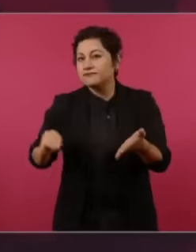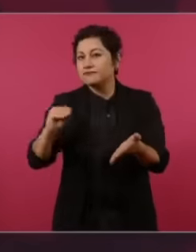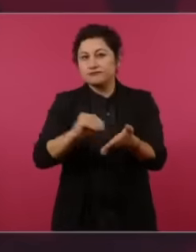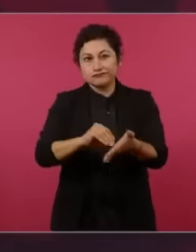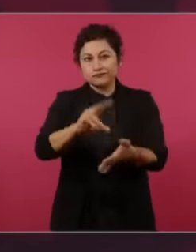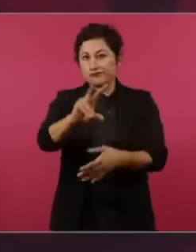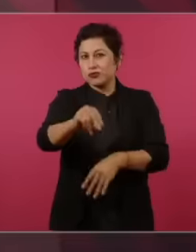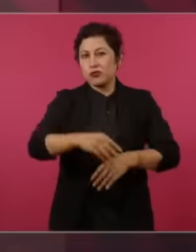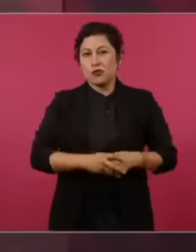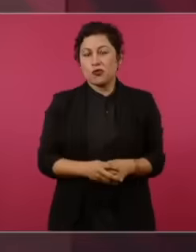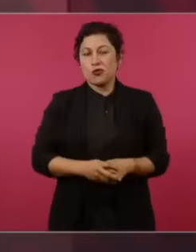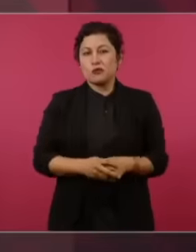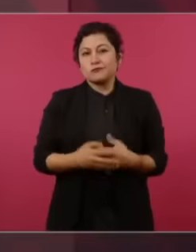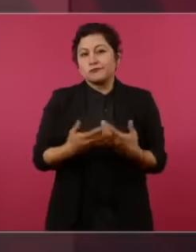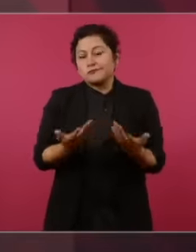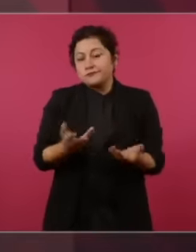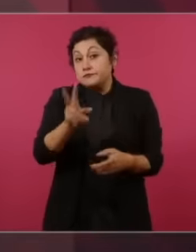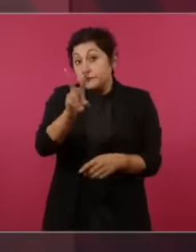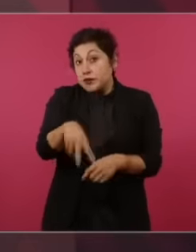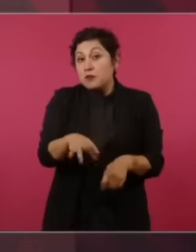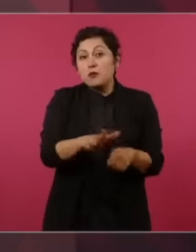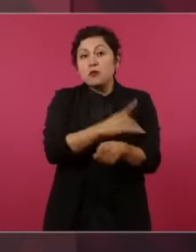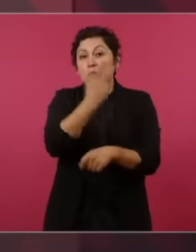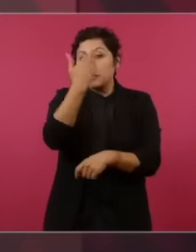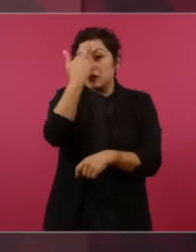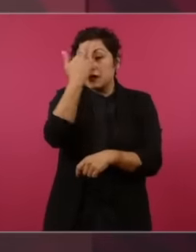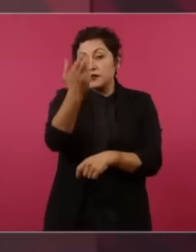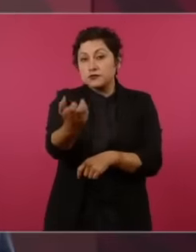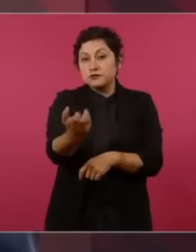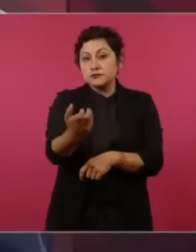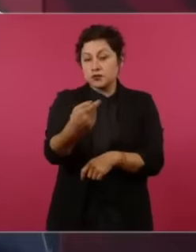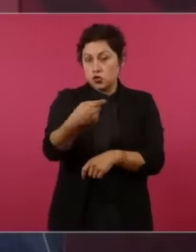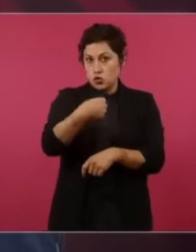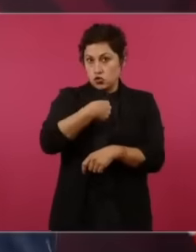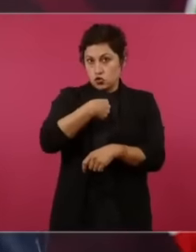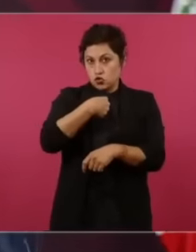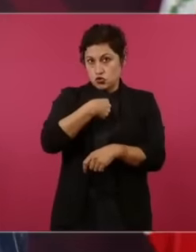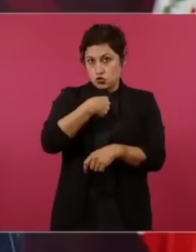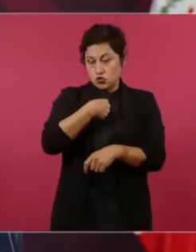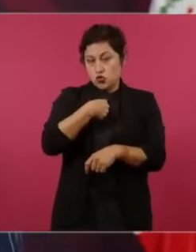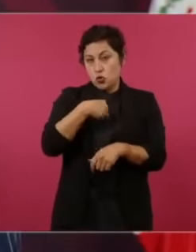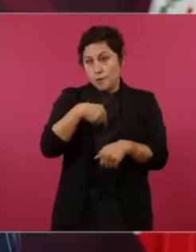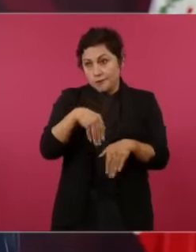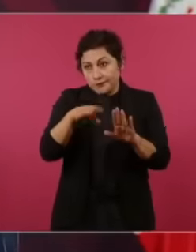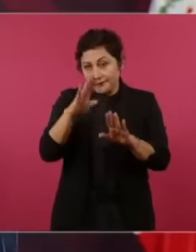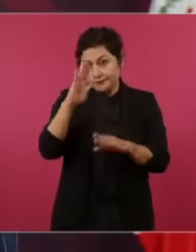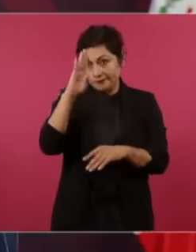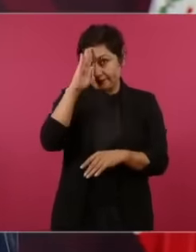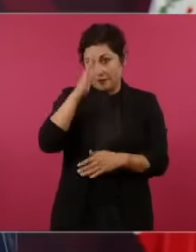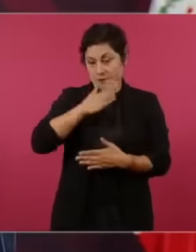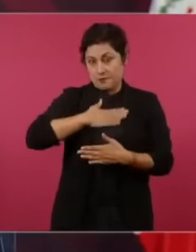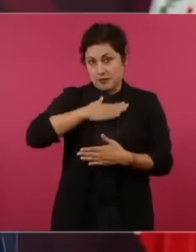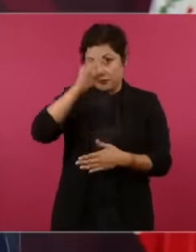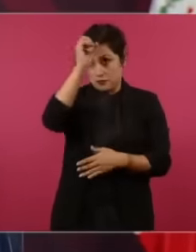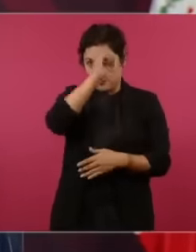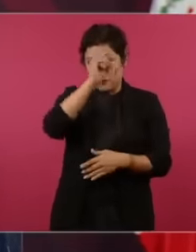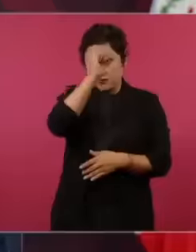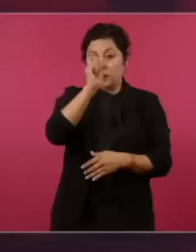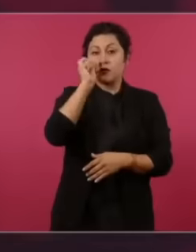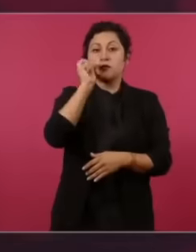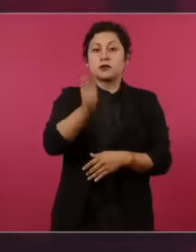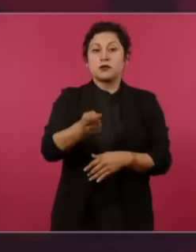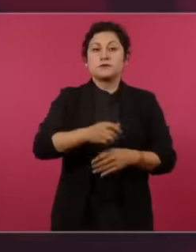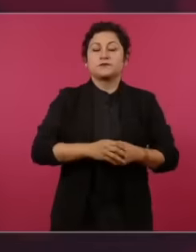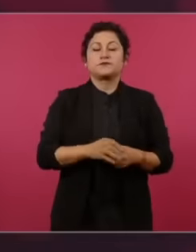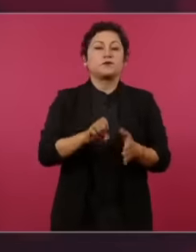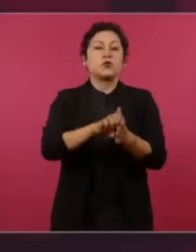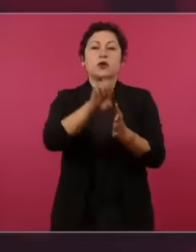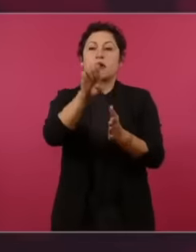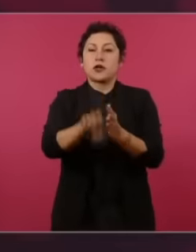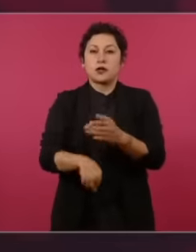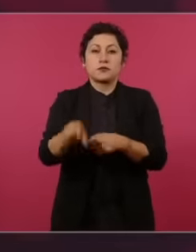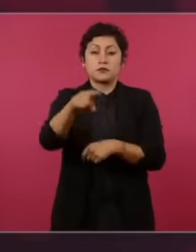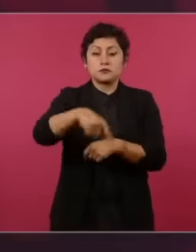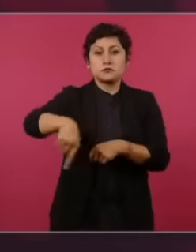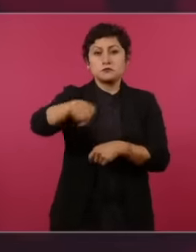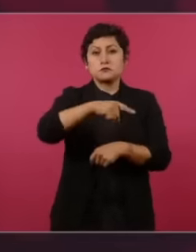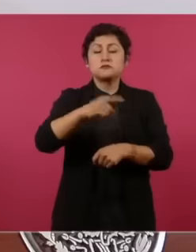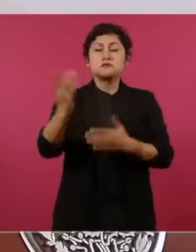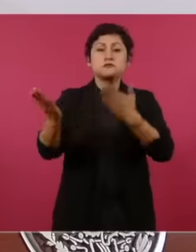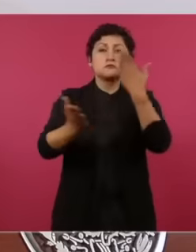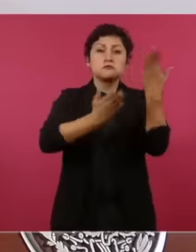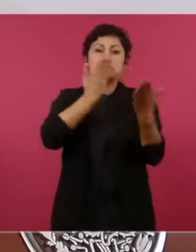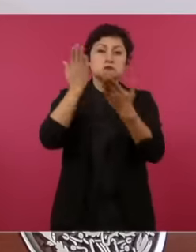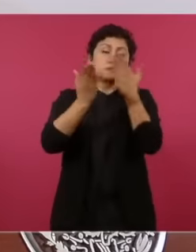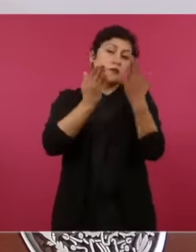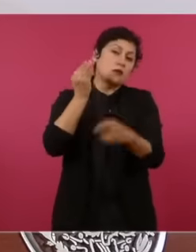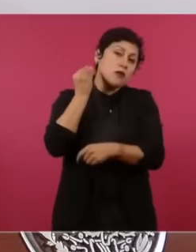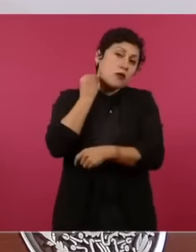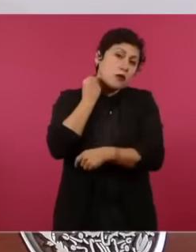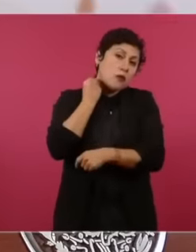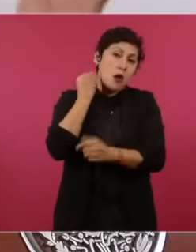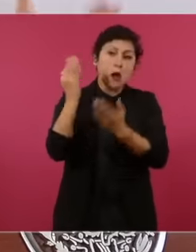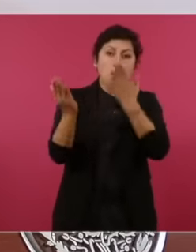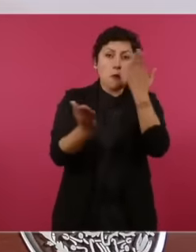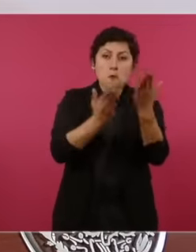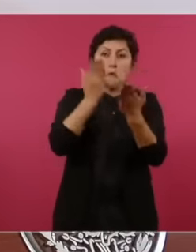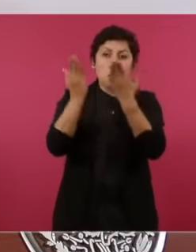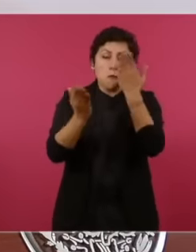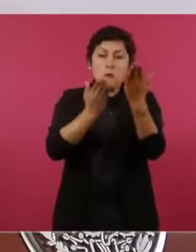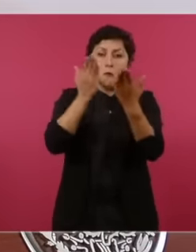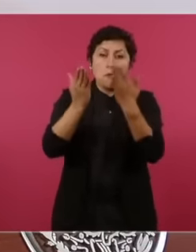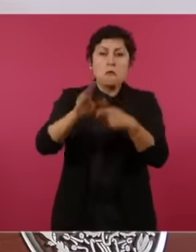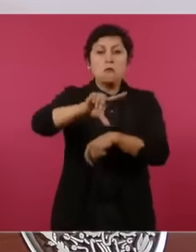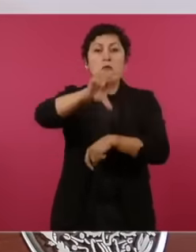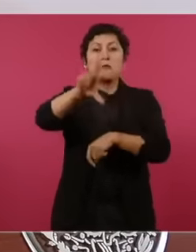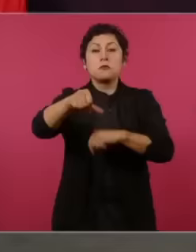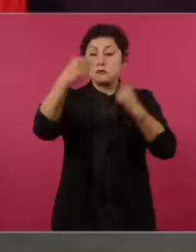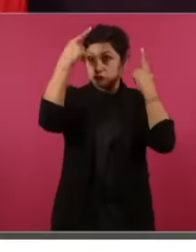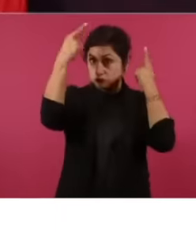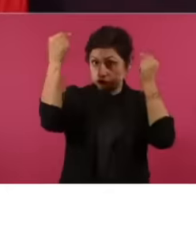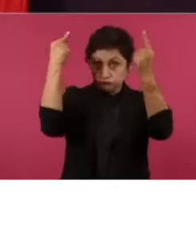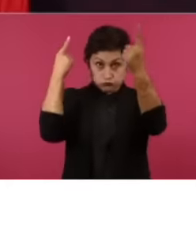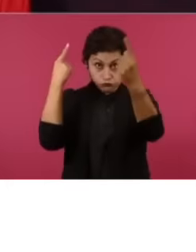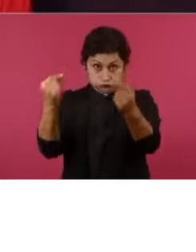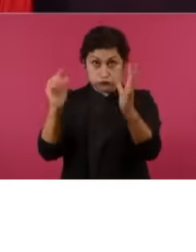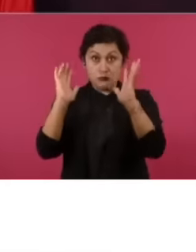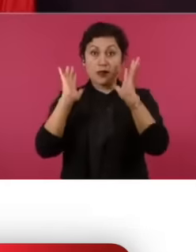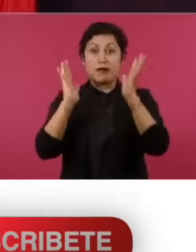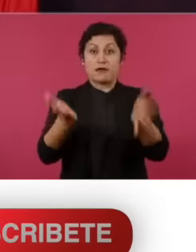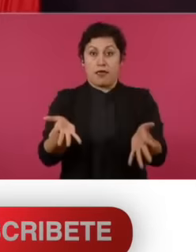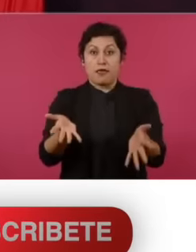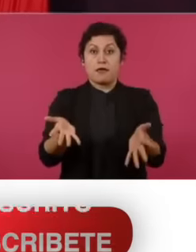in favor of a woman a man who eh is qualified as a lawyer come out eh